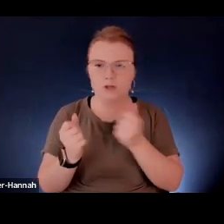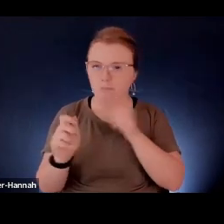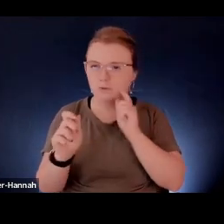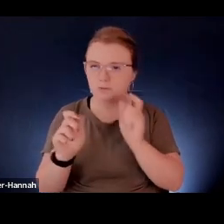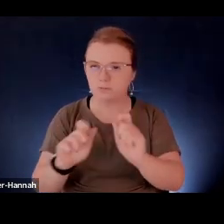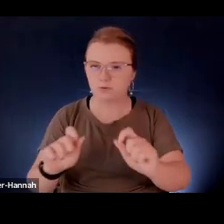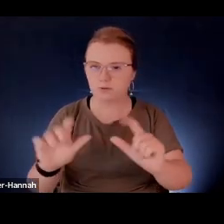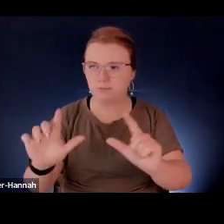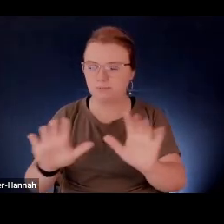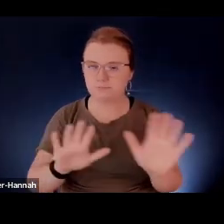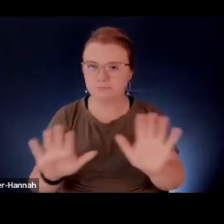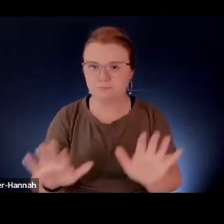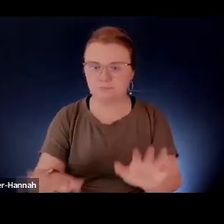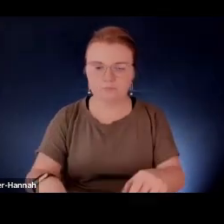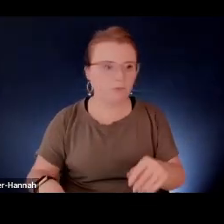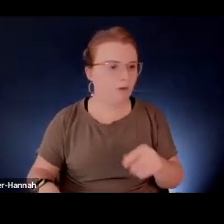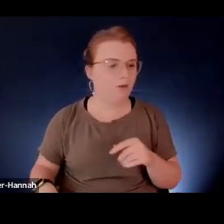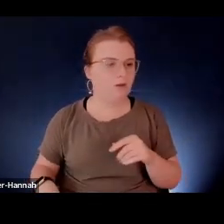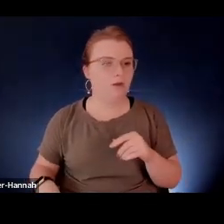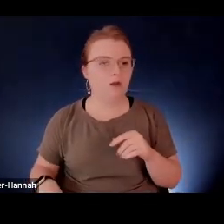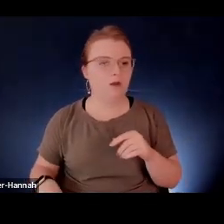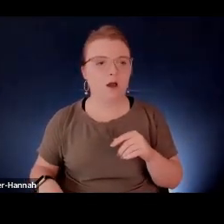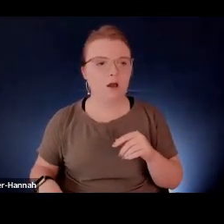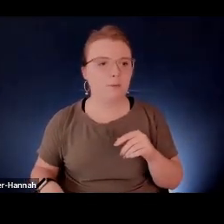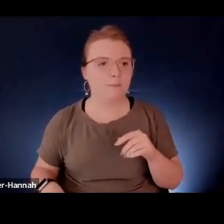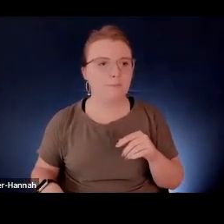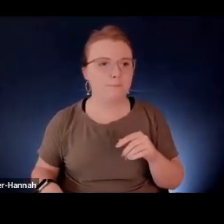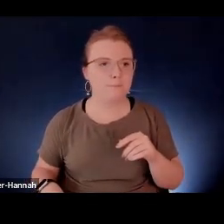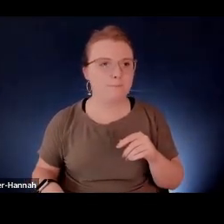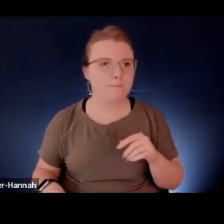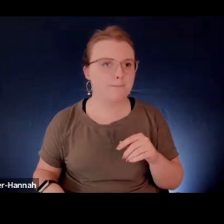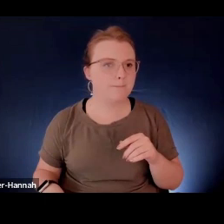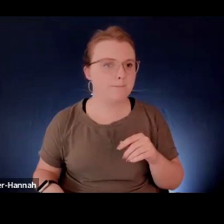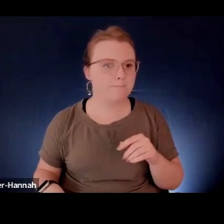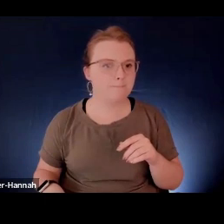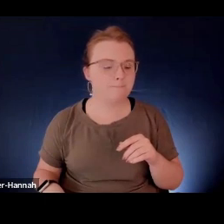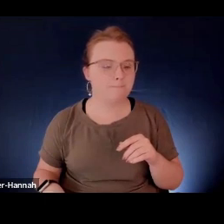That the UDL website has some great examples here.